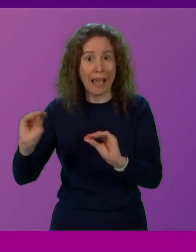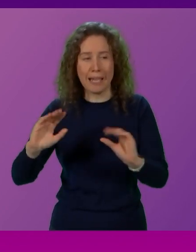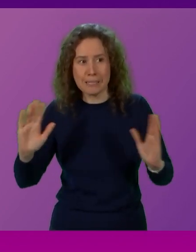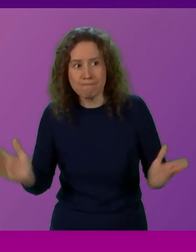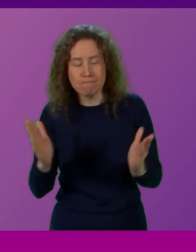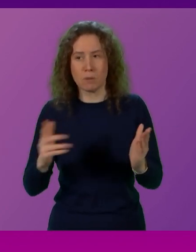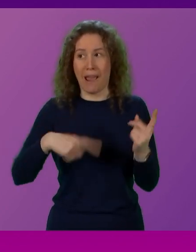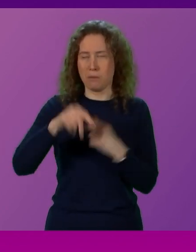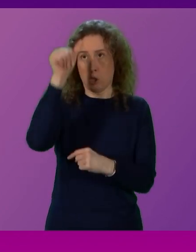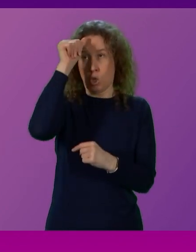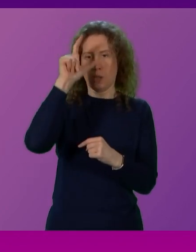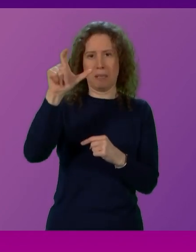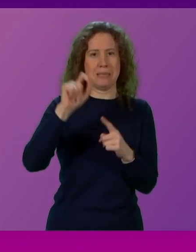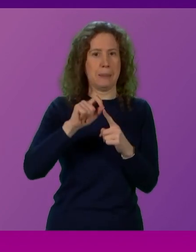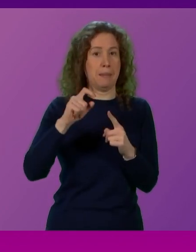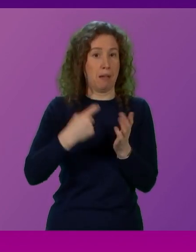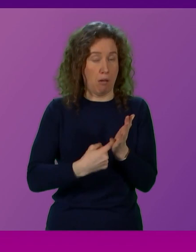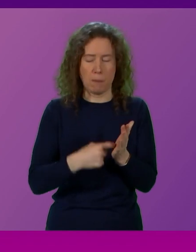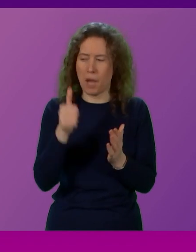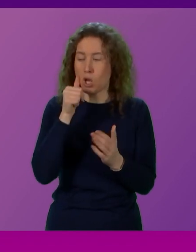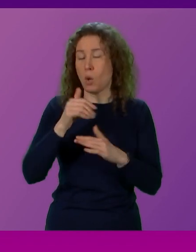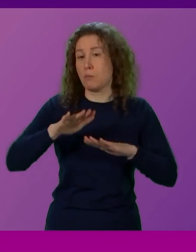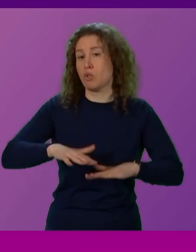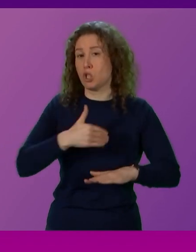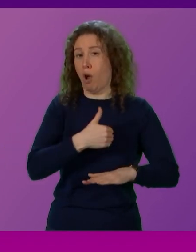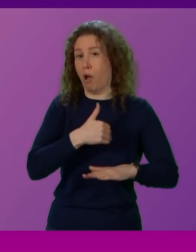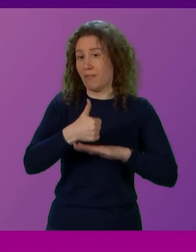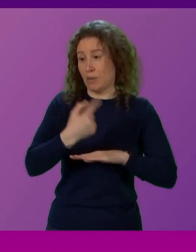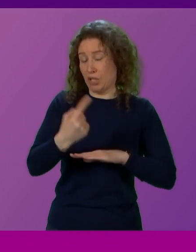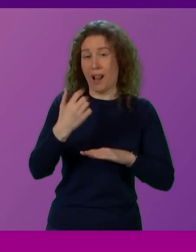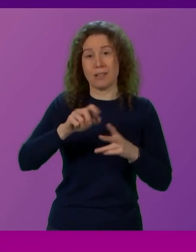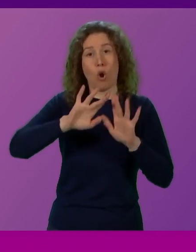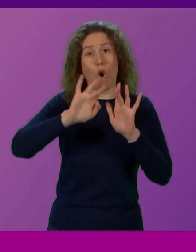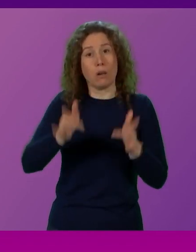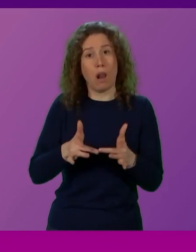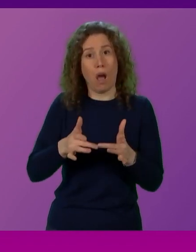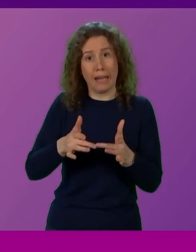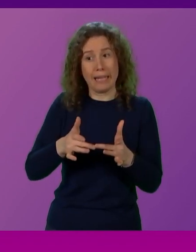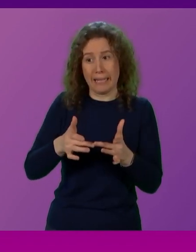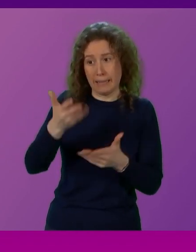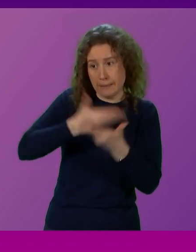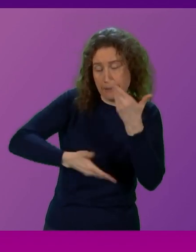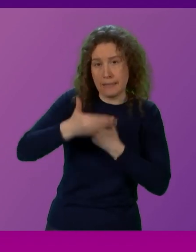I understand that the British Heart Foundation has an online tool called RevivR, which is about CPR.